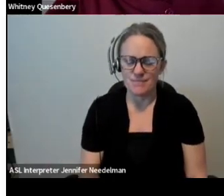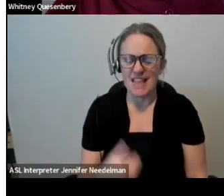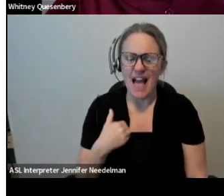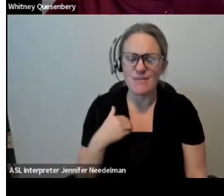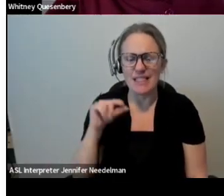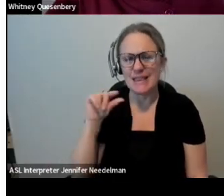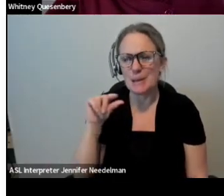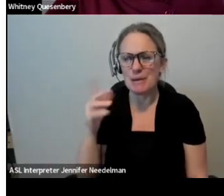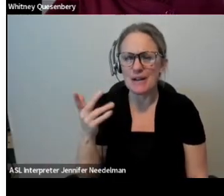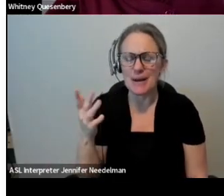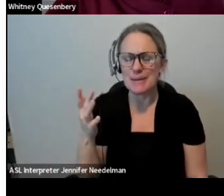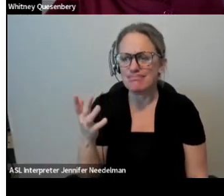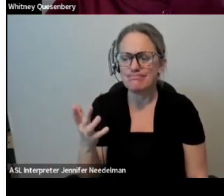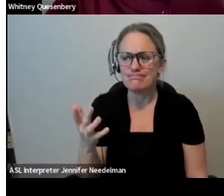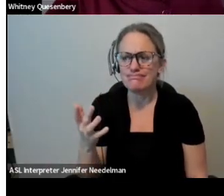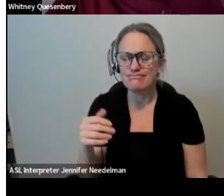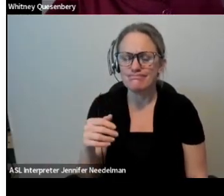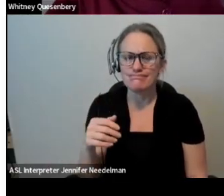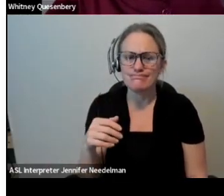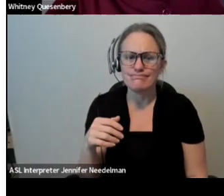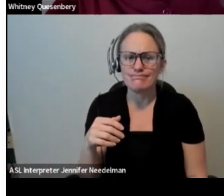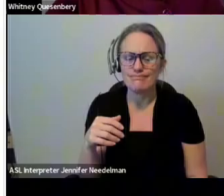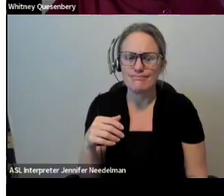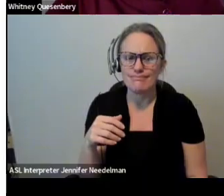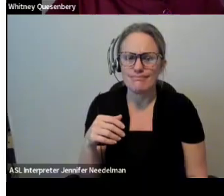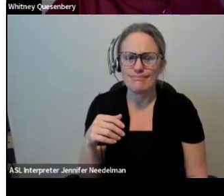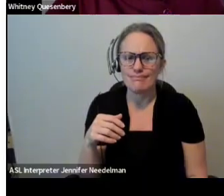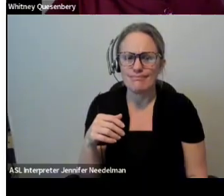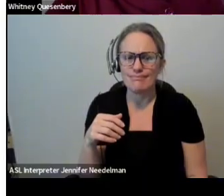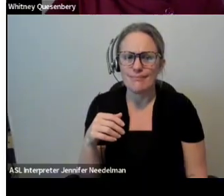whatever the right word is to say that Carol as an older adult is resistant technology.